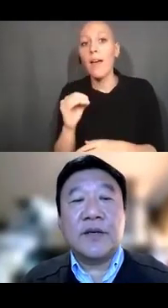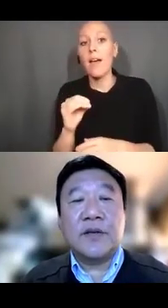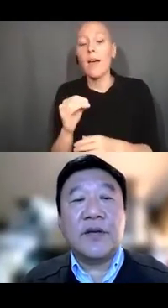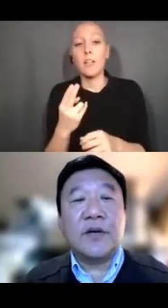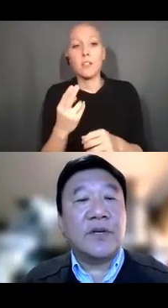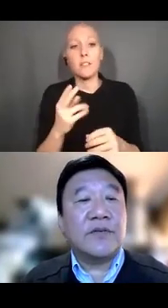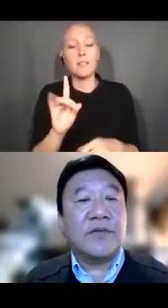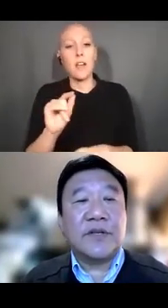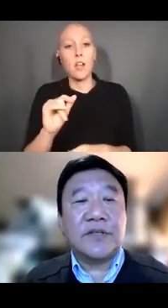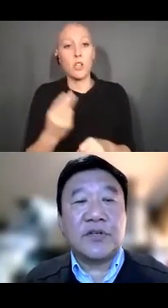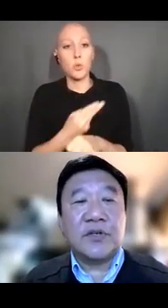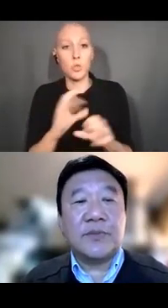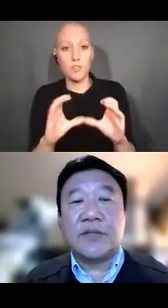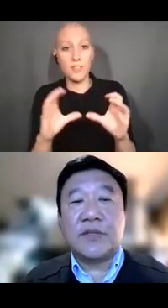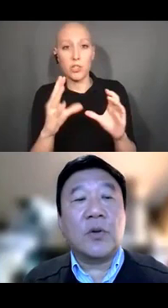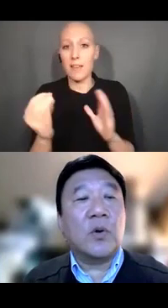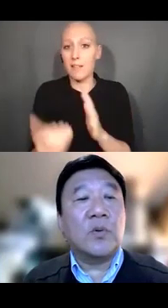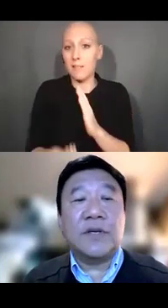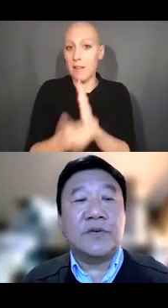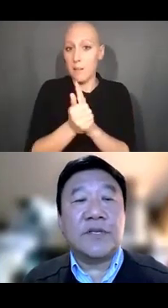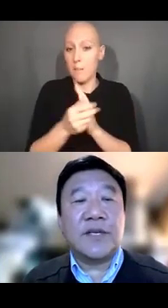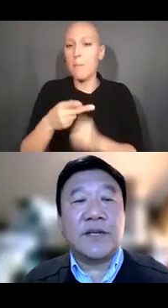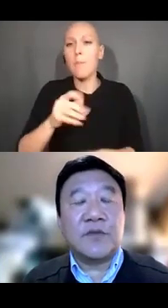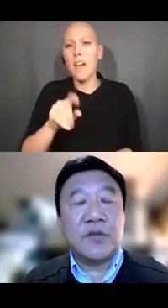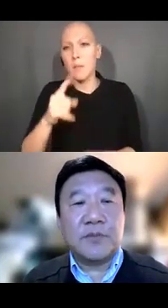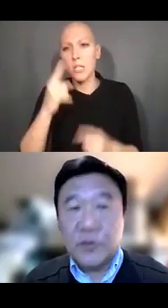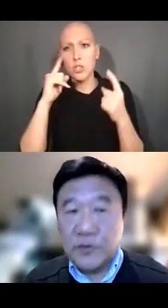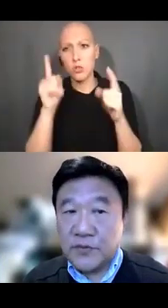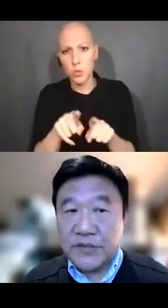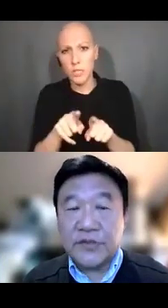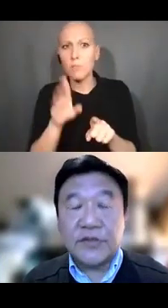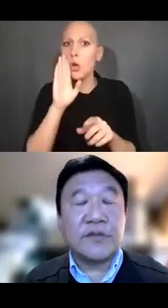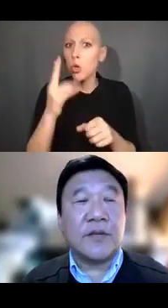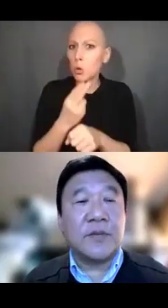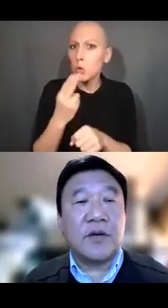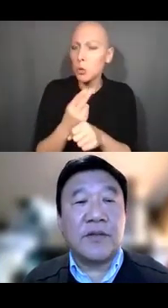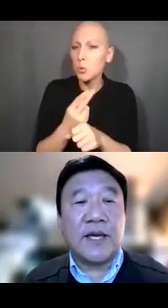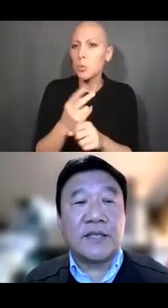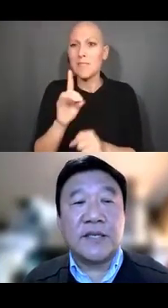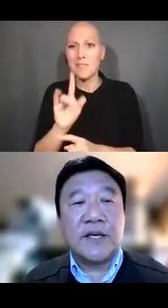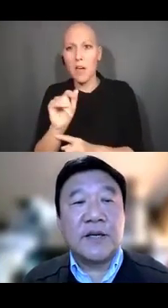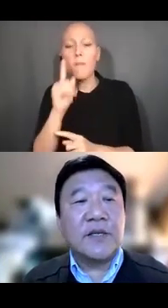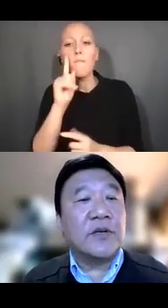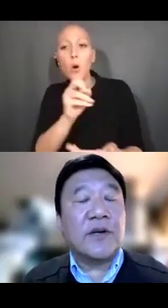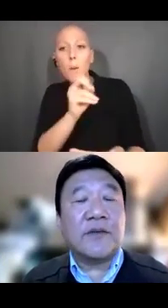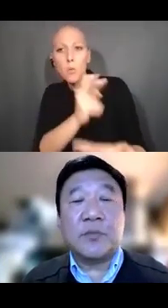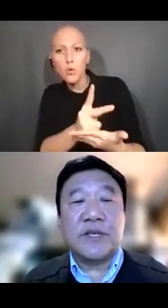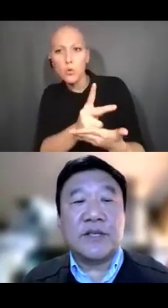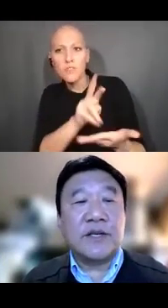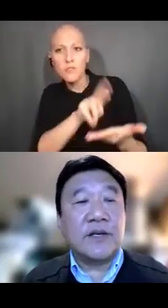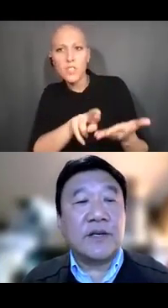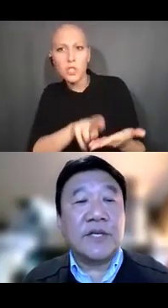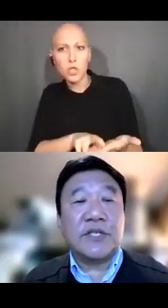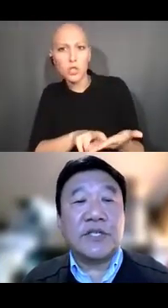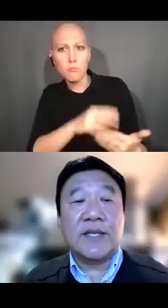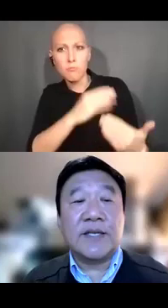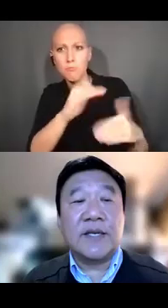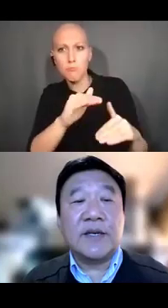they agree to various terms that you'll only use the data for the approved research, not beyond that. You'll have to protect data confidentiality.